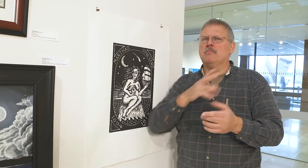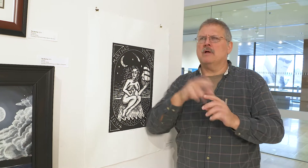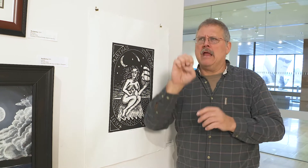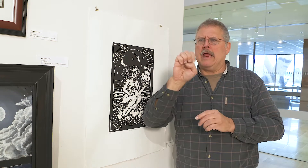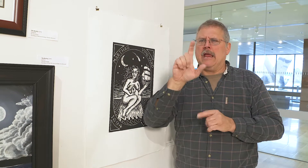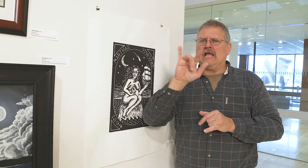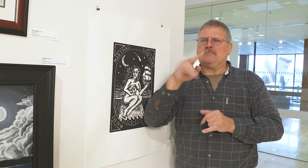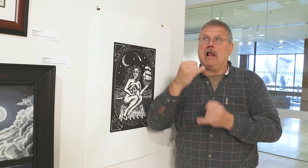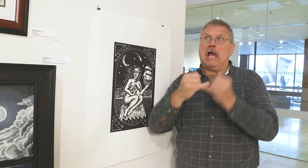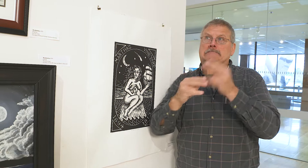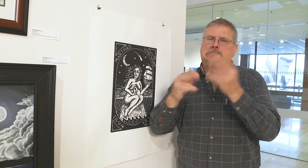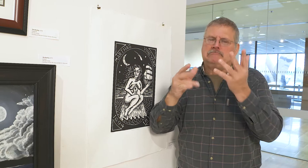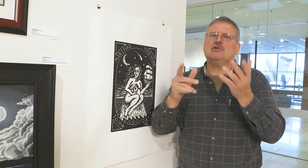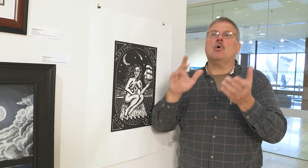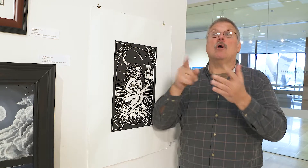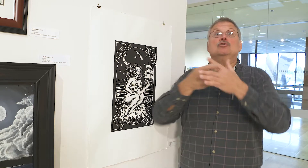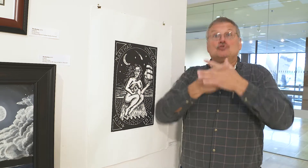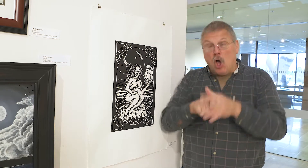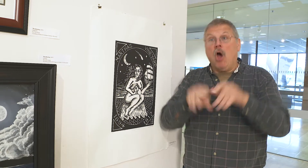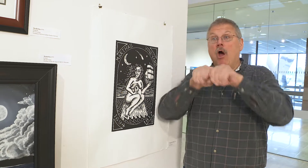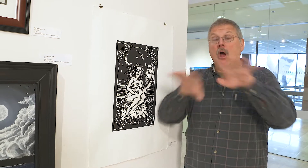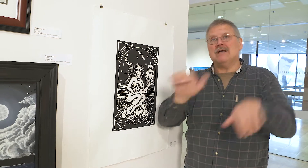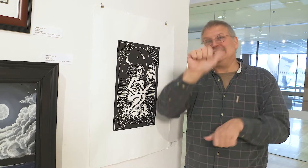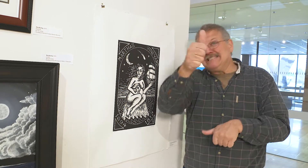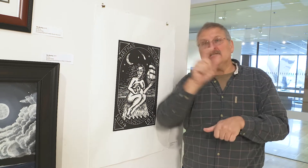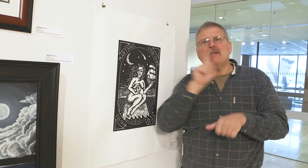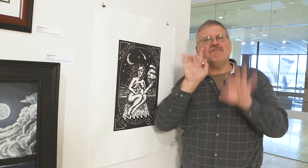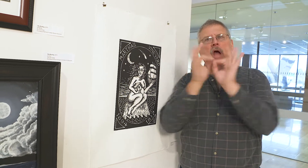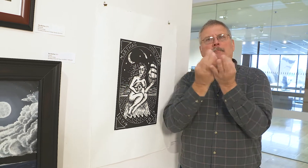He was married to a hearing woman, Elizabeth. I can't remember her last name.